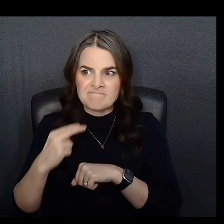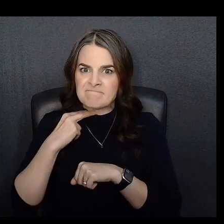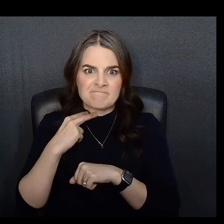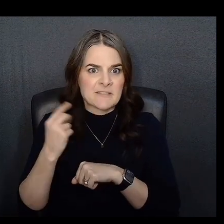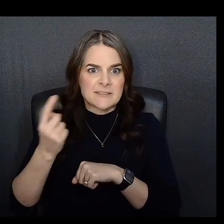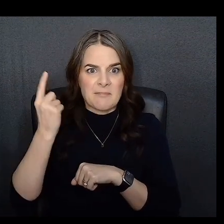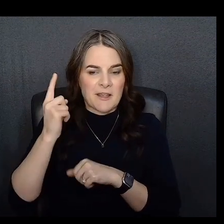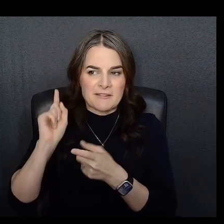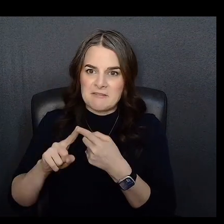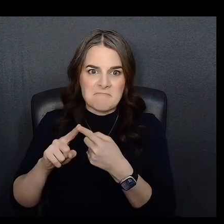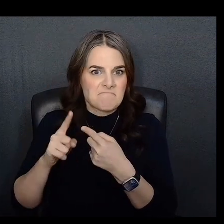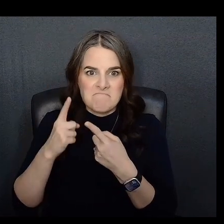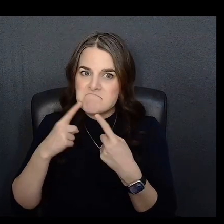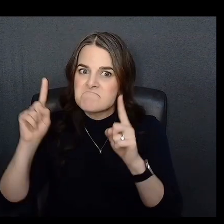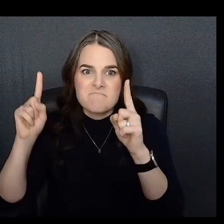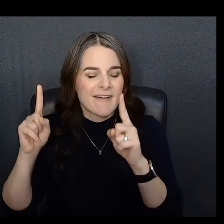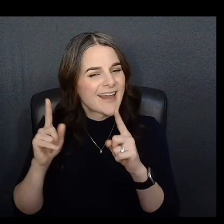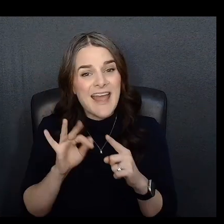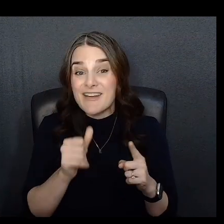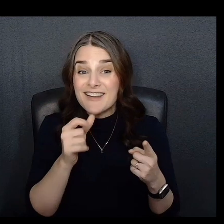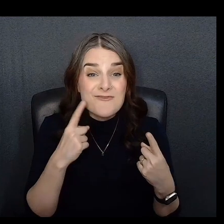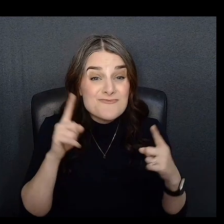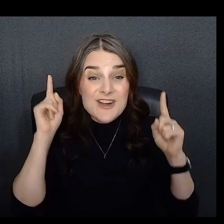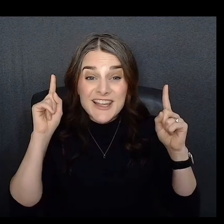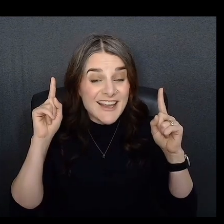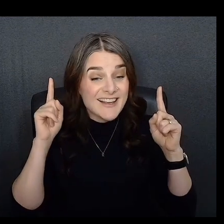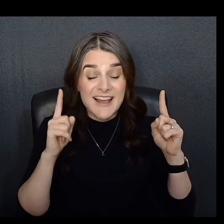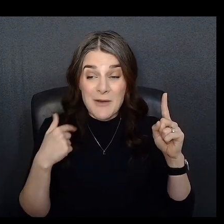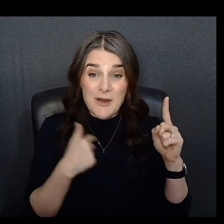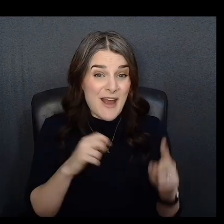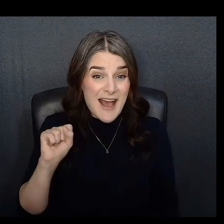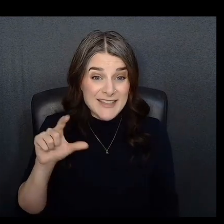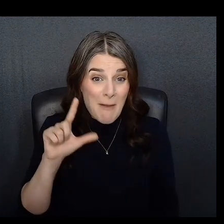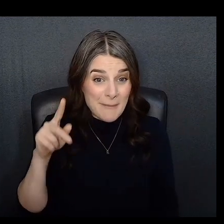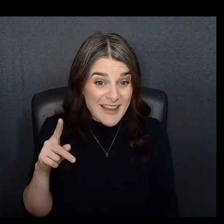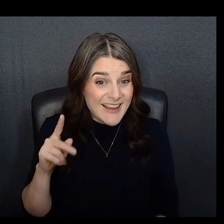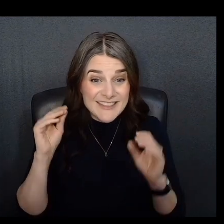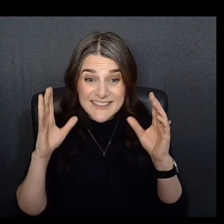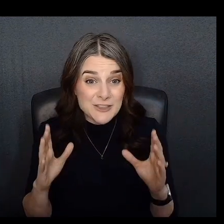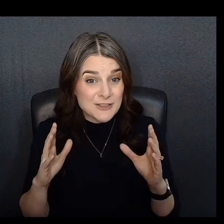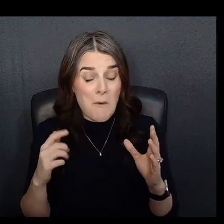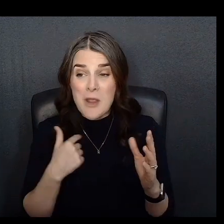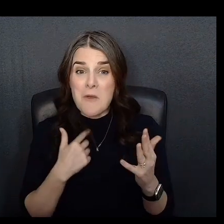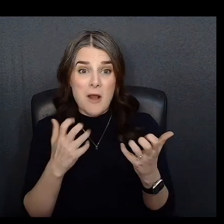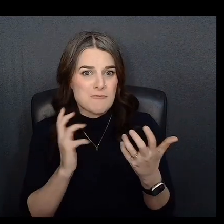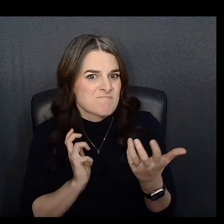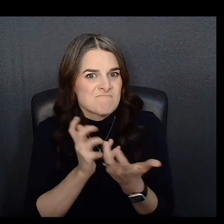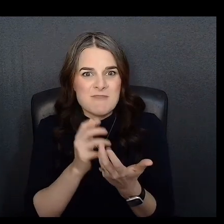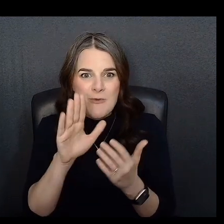we don't just keep doing something if it's not working. We want to make sure that we're meeting the needs of the person and we're switching things up to support them.